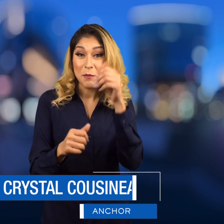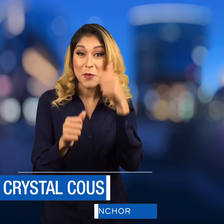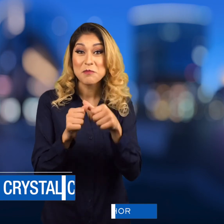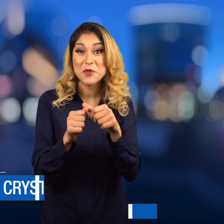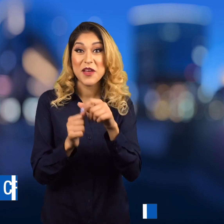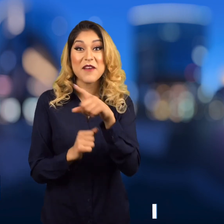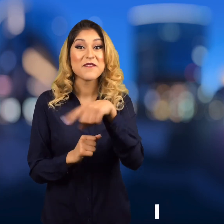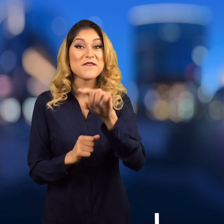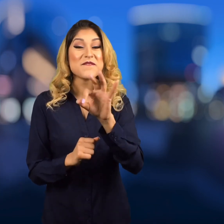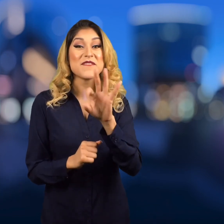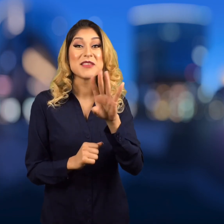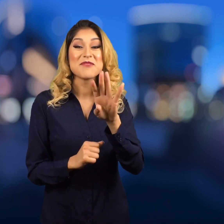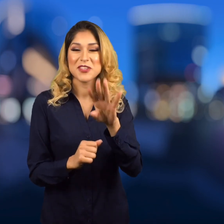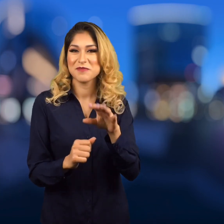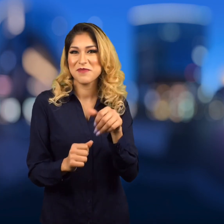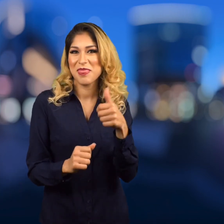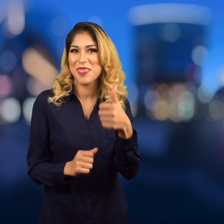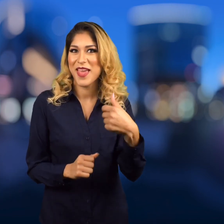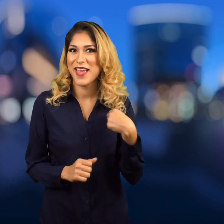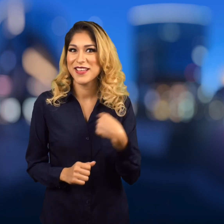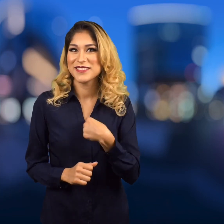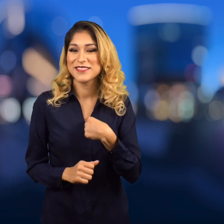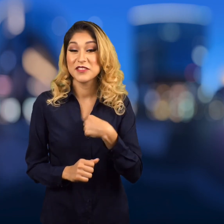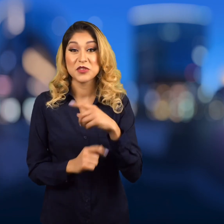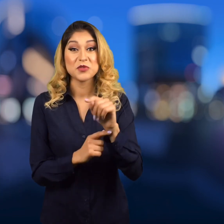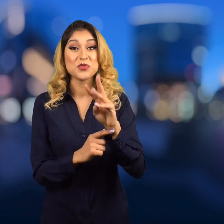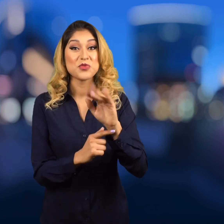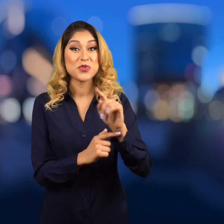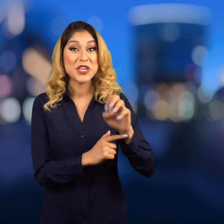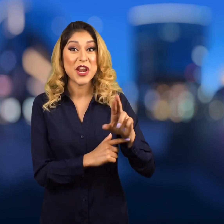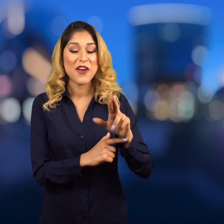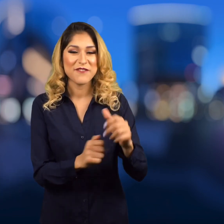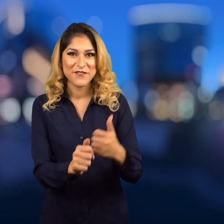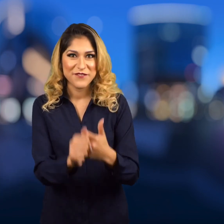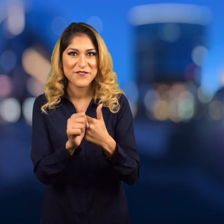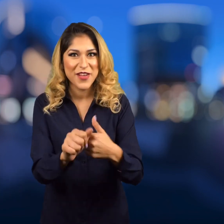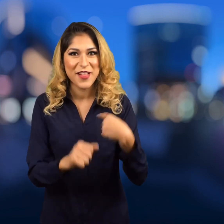Remember to like us on Facebook and follow us on Twitter.